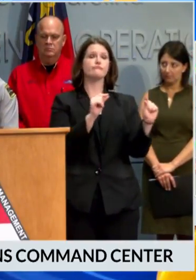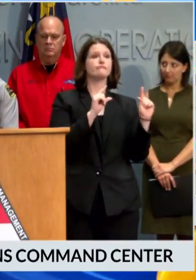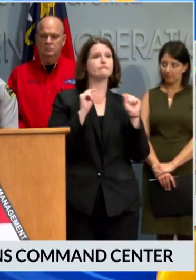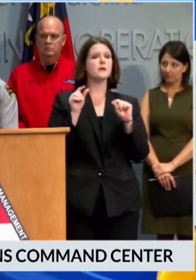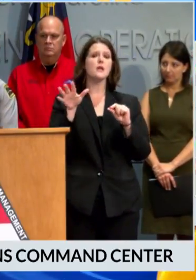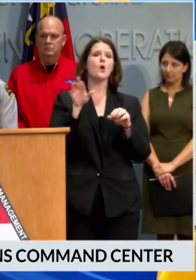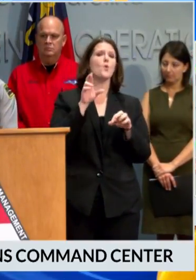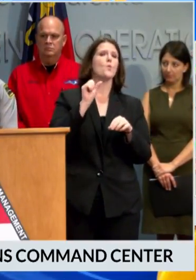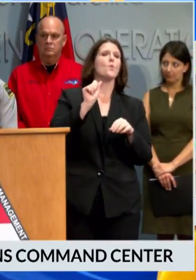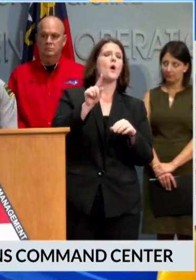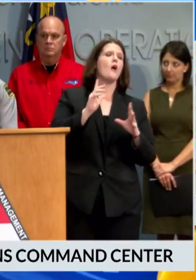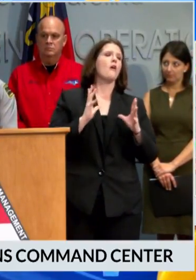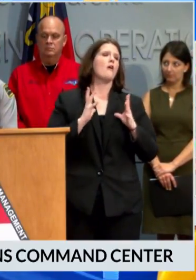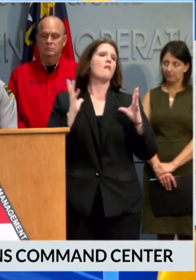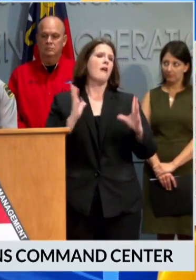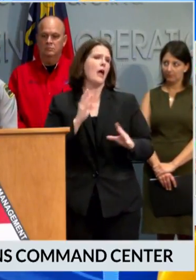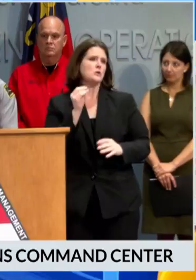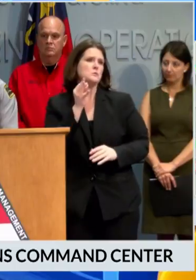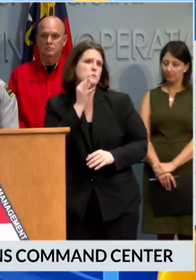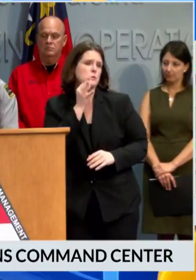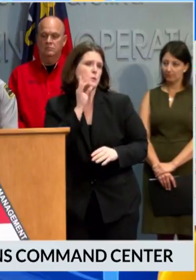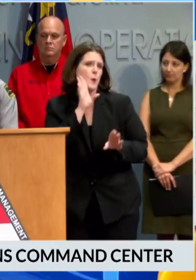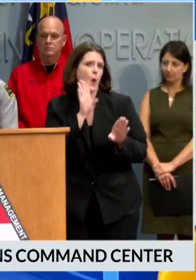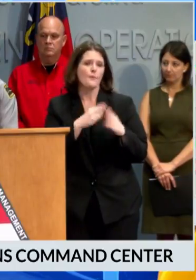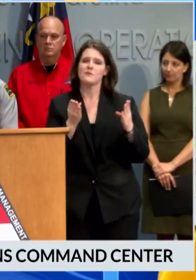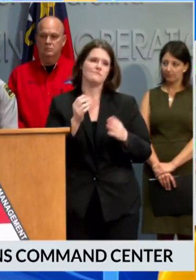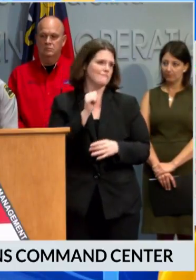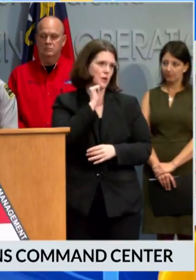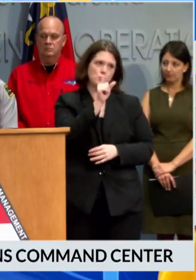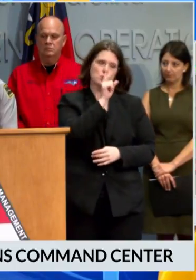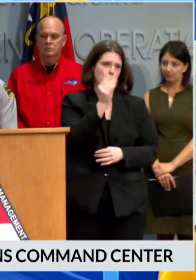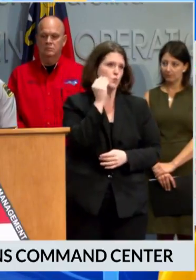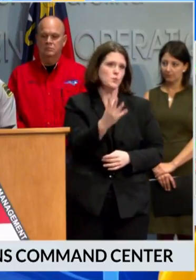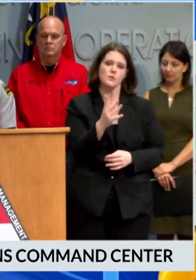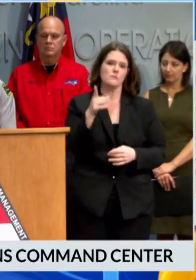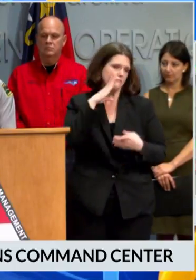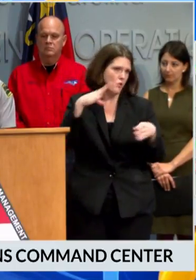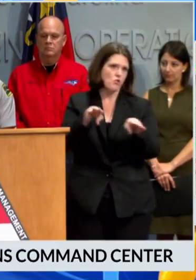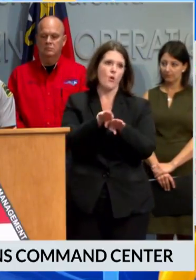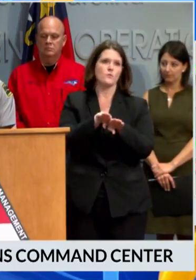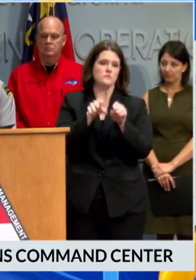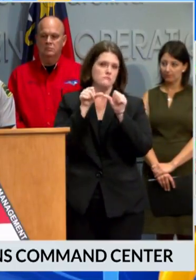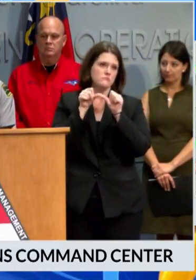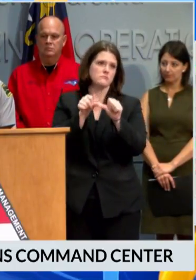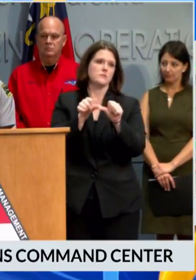PLEASE VISIT DISASTERASSISTANCE.ORG AVOID DRIVING IN THE DANGEROUS